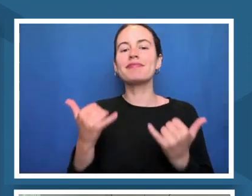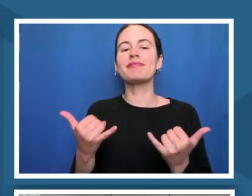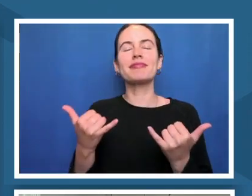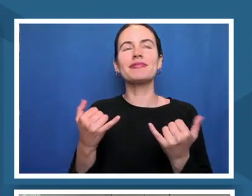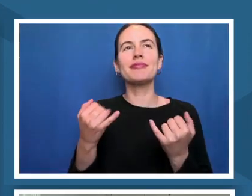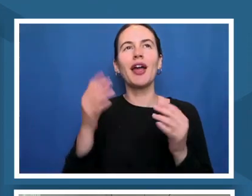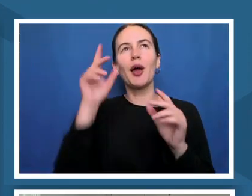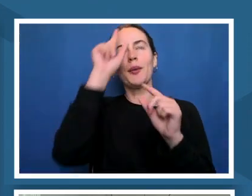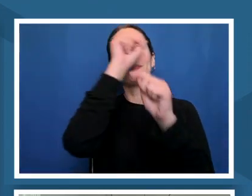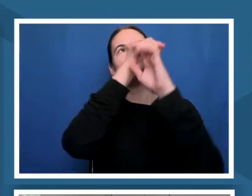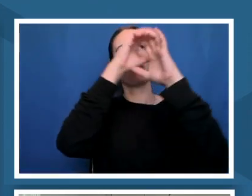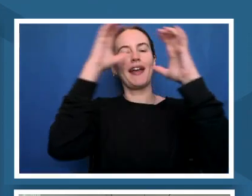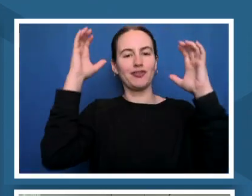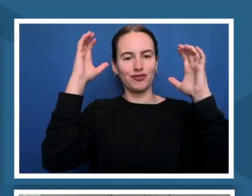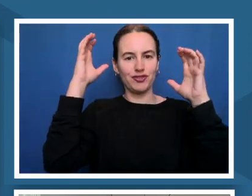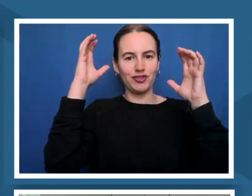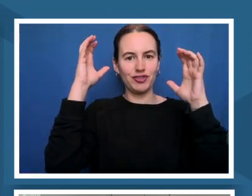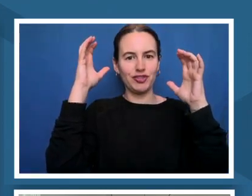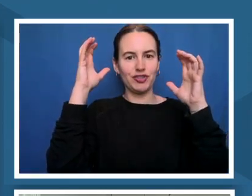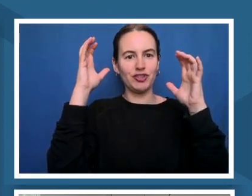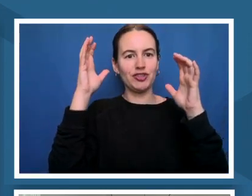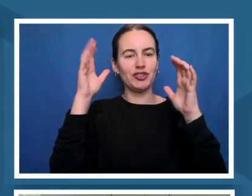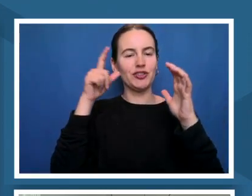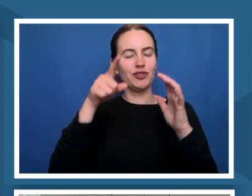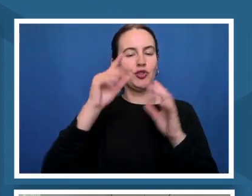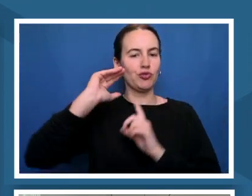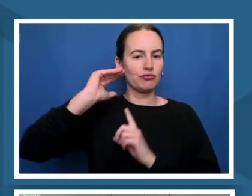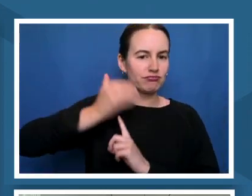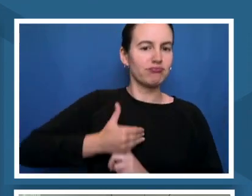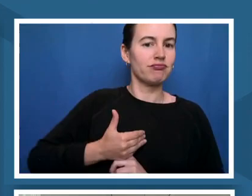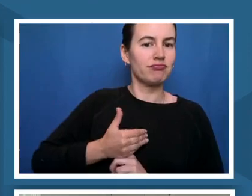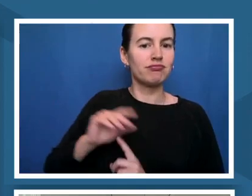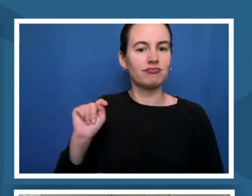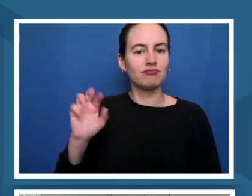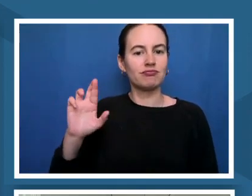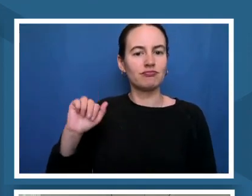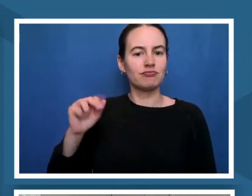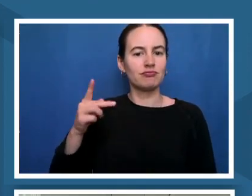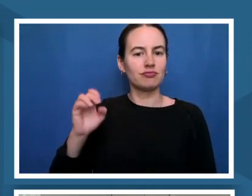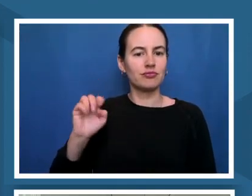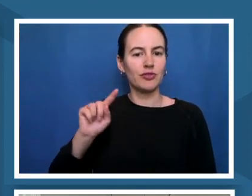into the shoes of one of these trapeze girls